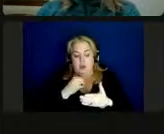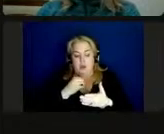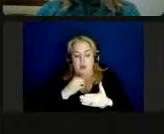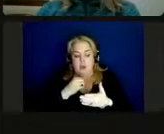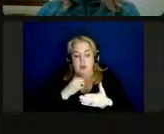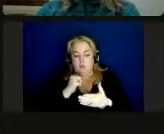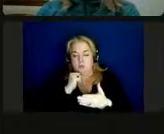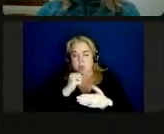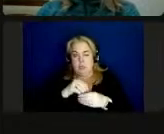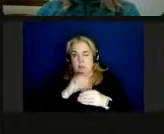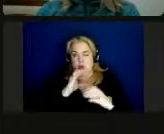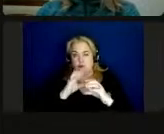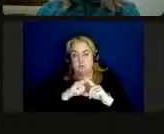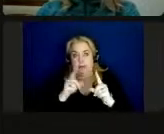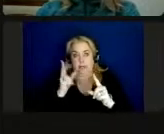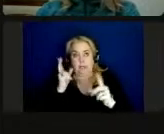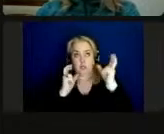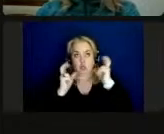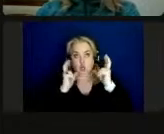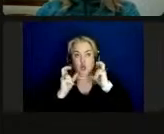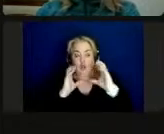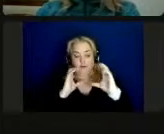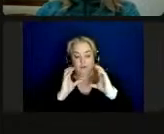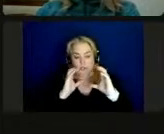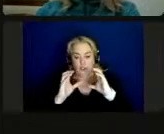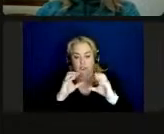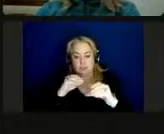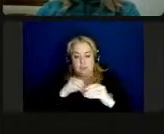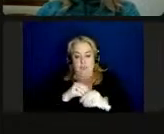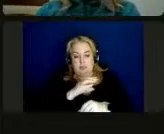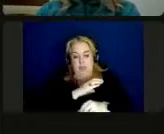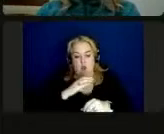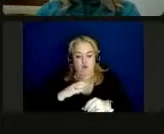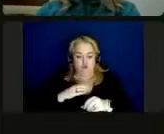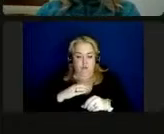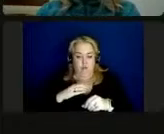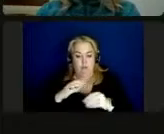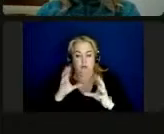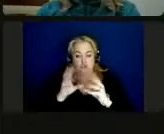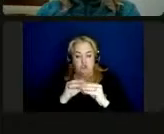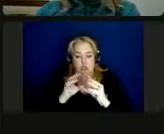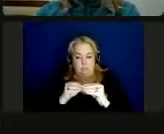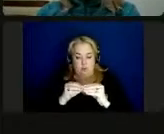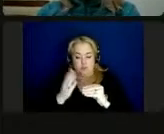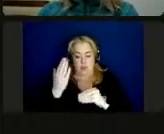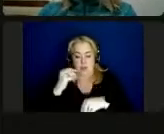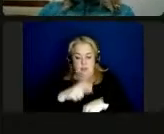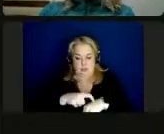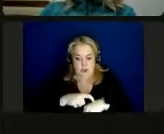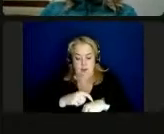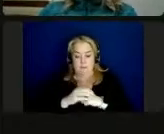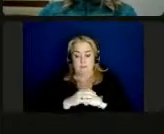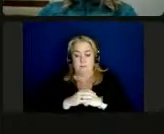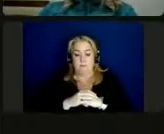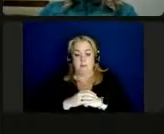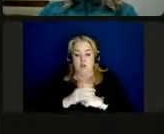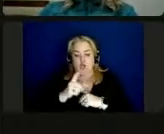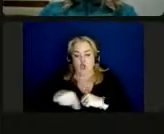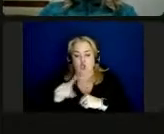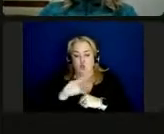DICEY. SOUST BEAR WITH ME PLEASE BECAUSE I I BELIEVE I WAS I WAS IN THE CONVERSATIONS OR SORRY